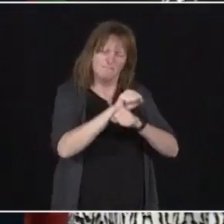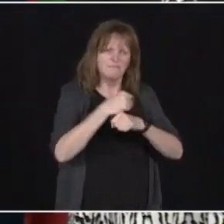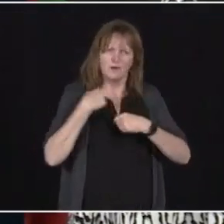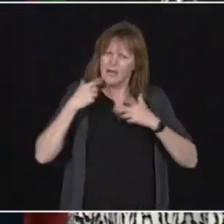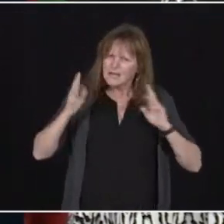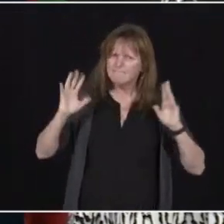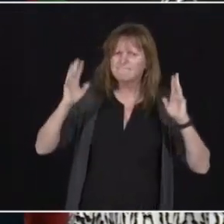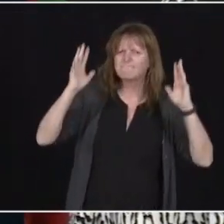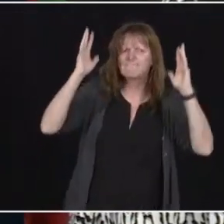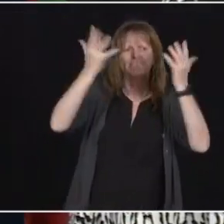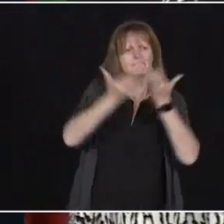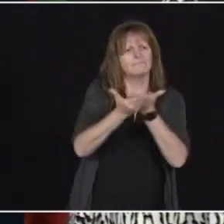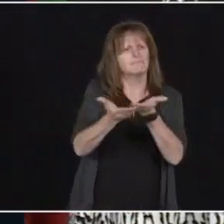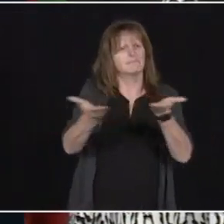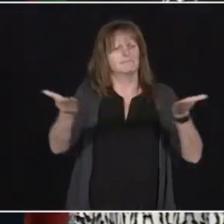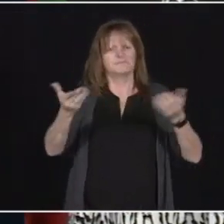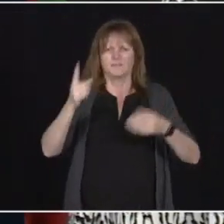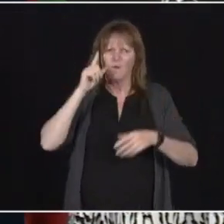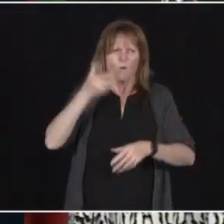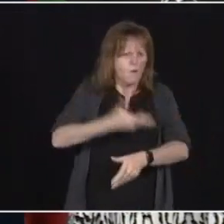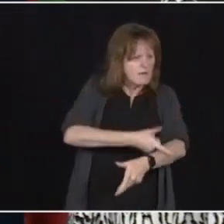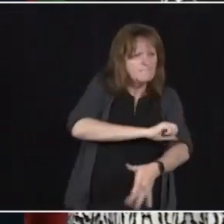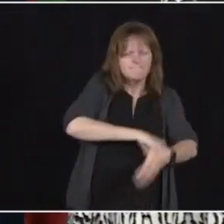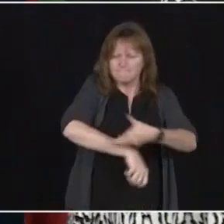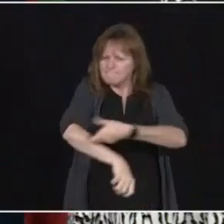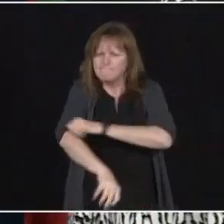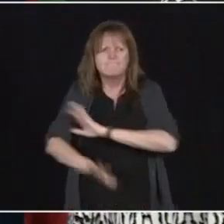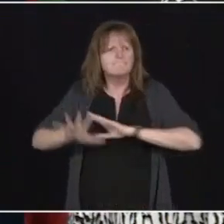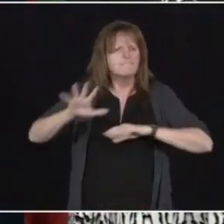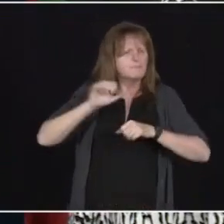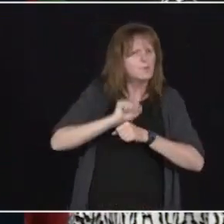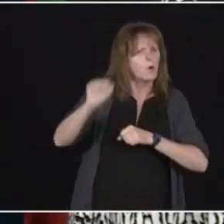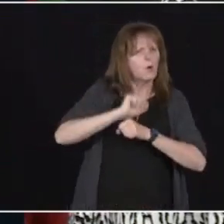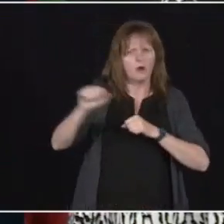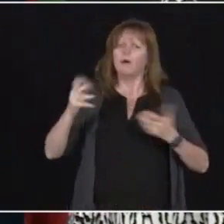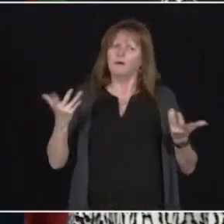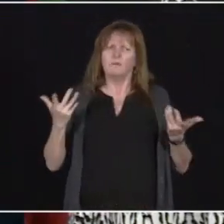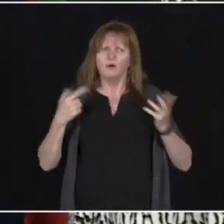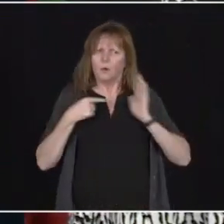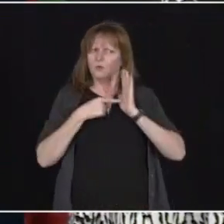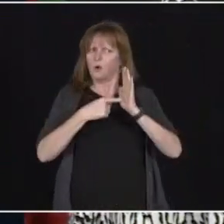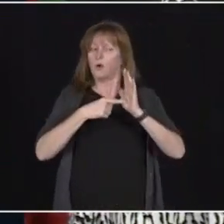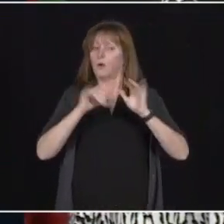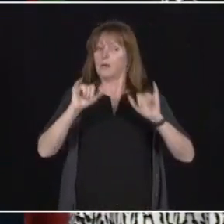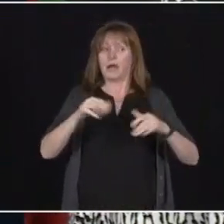continue to step up and demonstrate what Ontario's manufacturing sector is capable of.